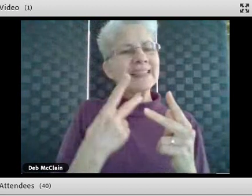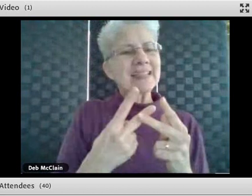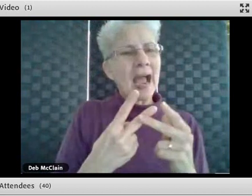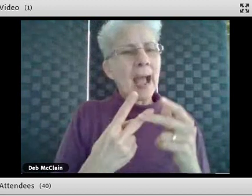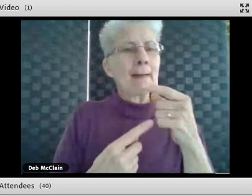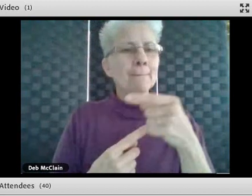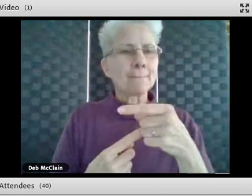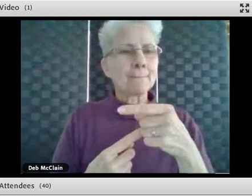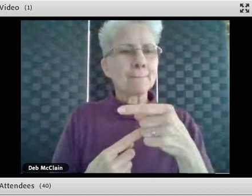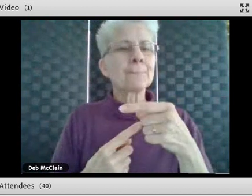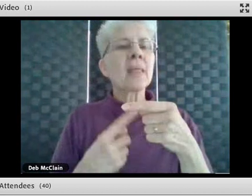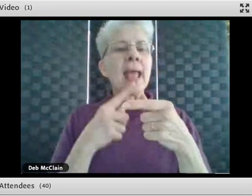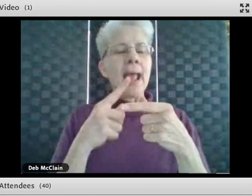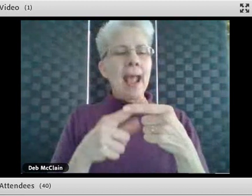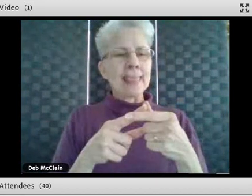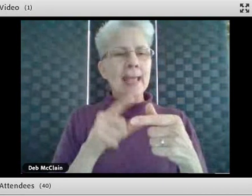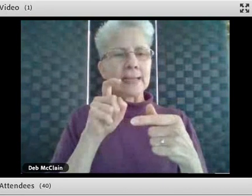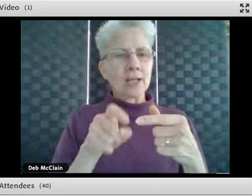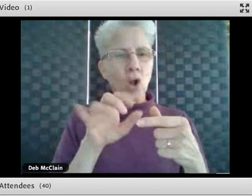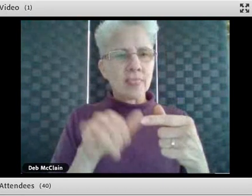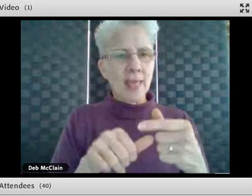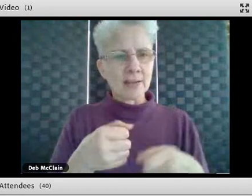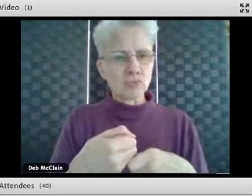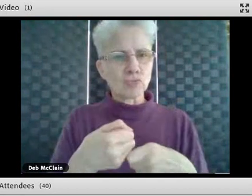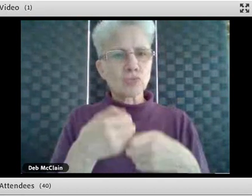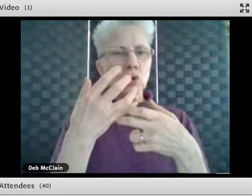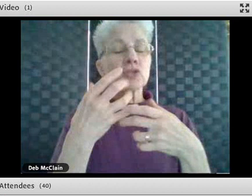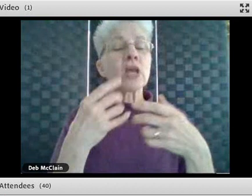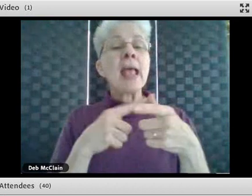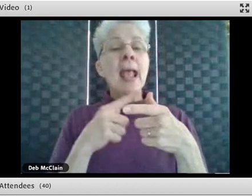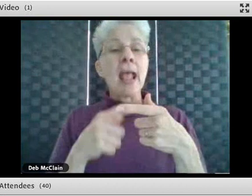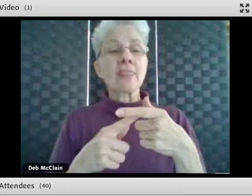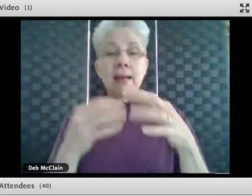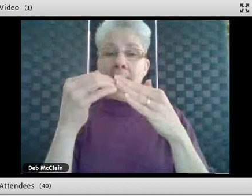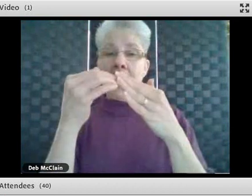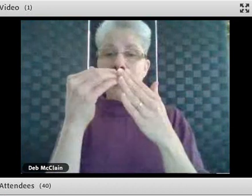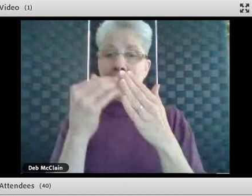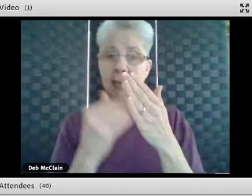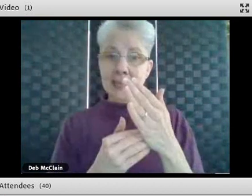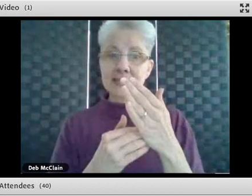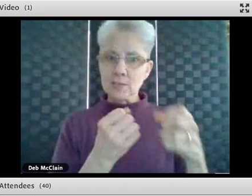and then click on "Begin search." And then, I get a list here.